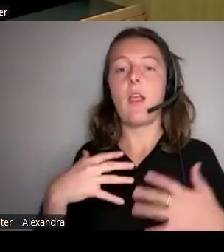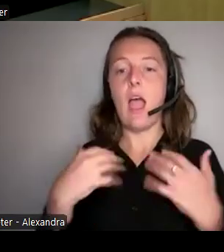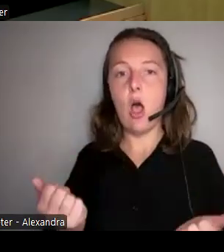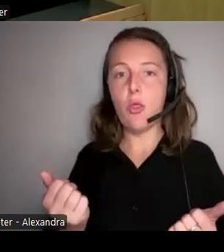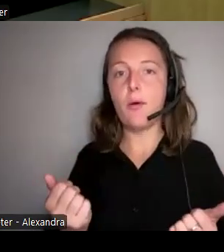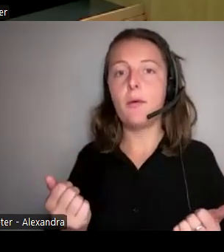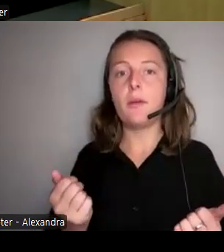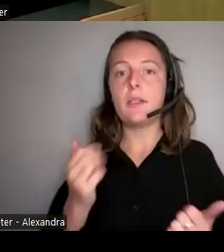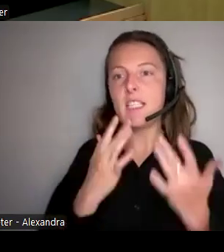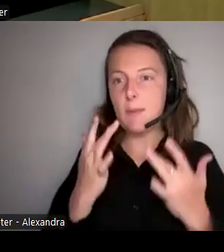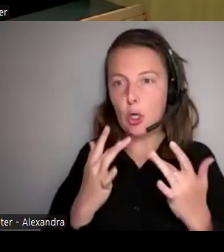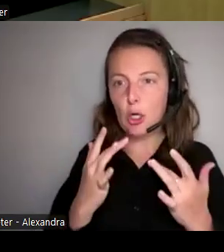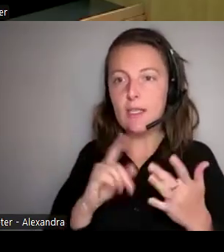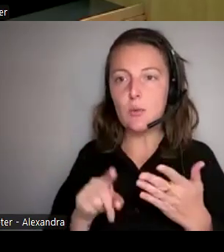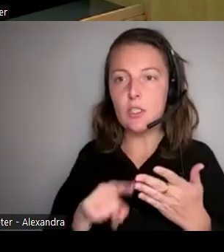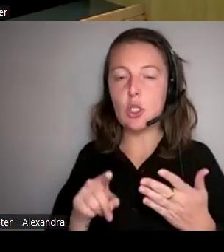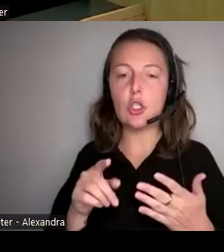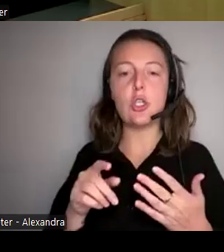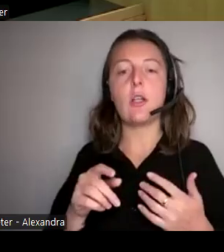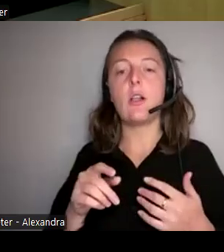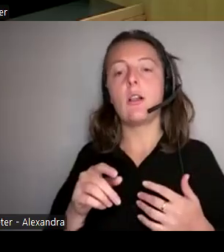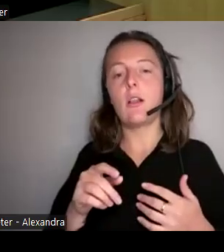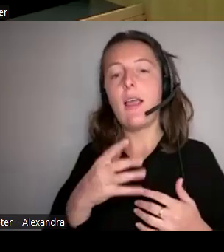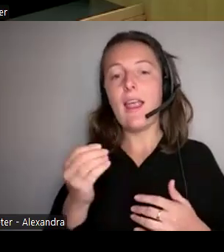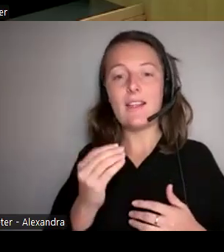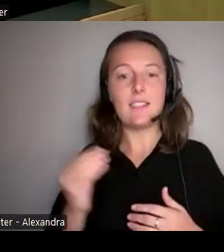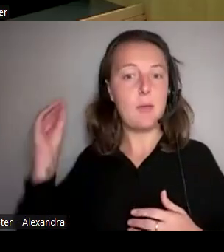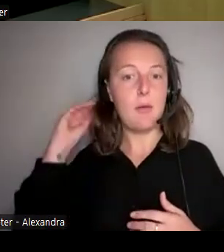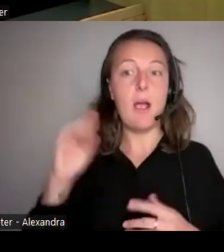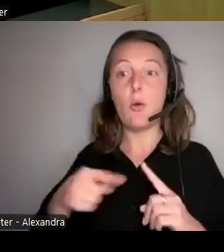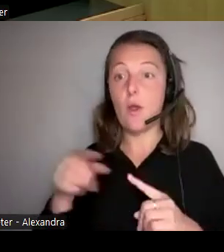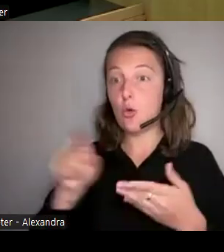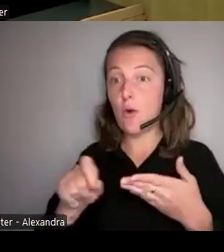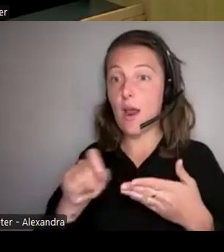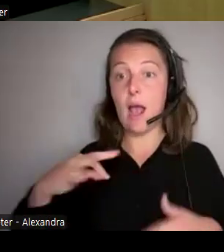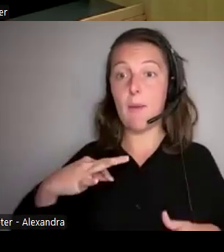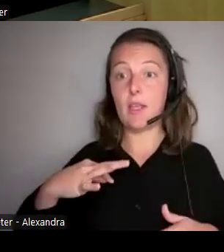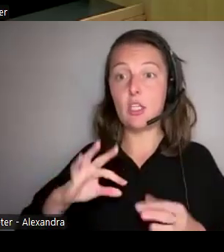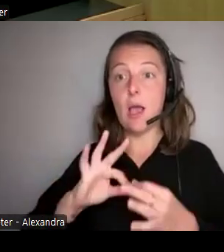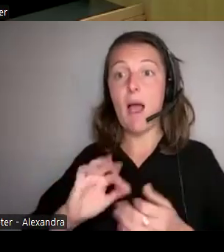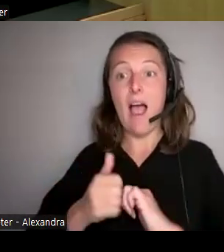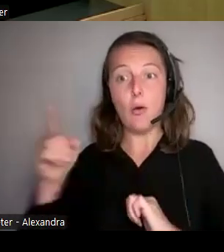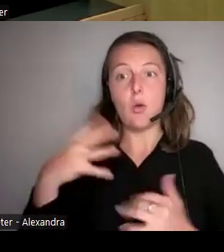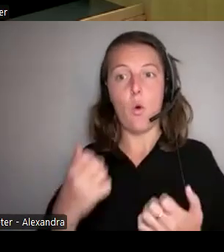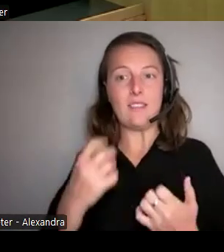mind when you're writing your applications how he wants to see the science look. Um, so there